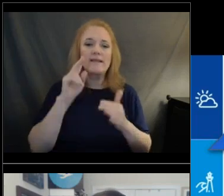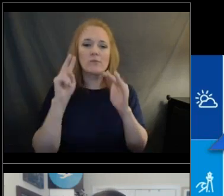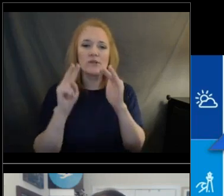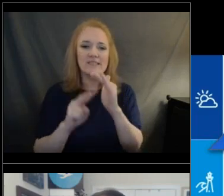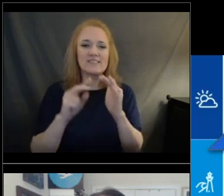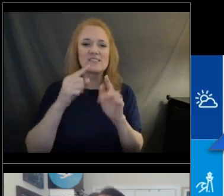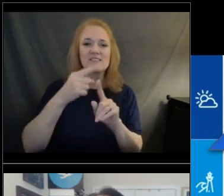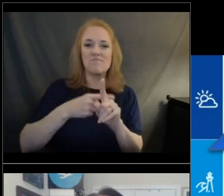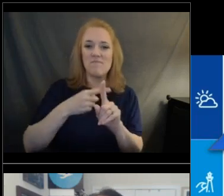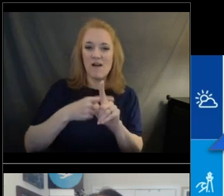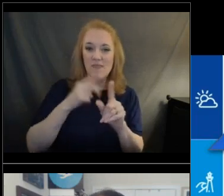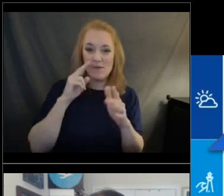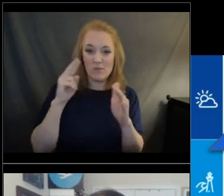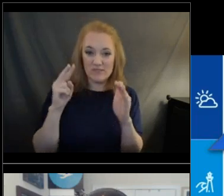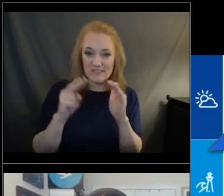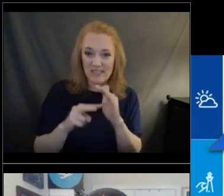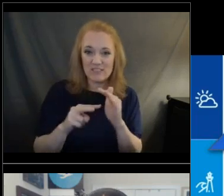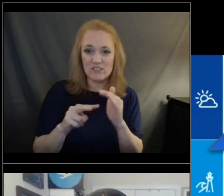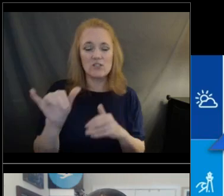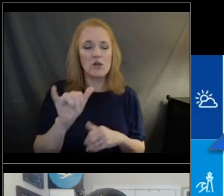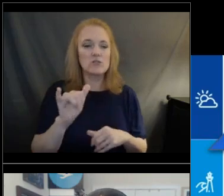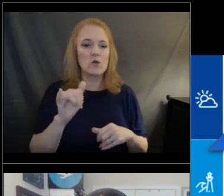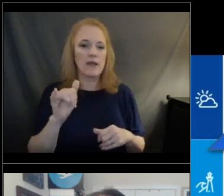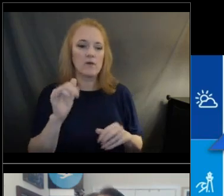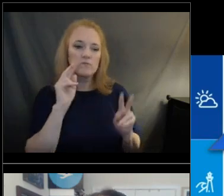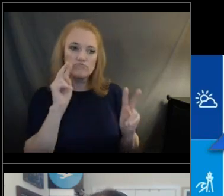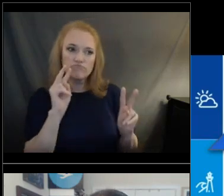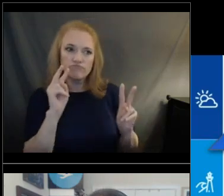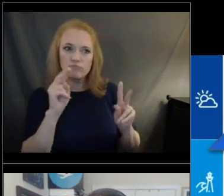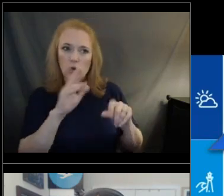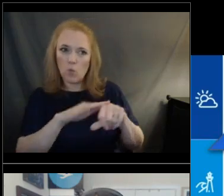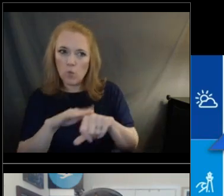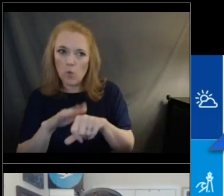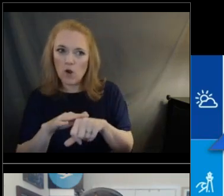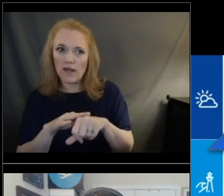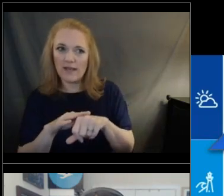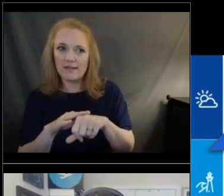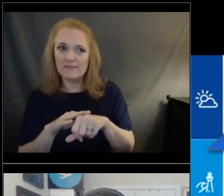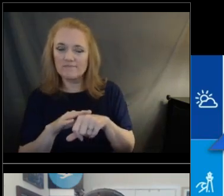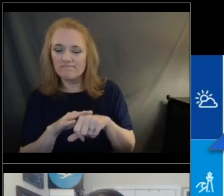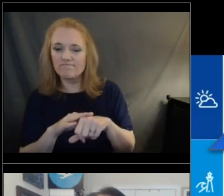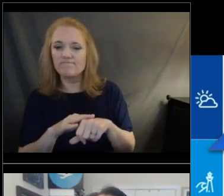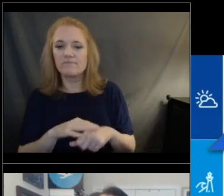forecasts as well as watches, warnings, and advisories and observational data.